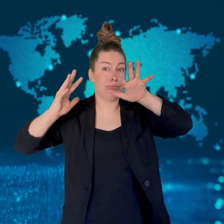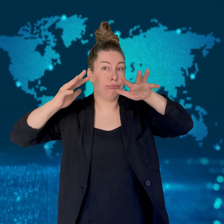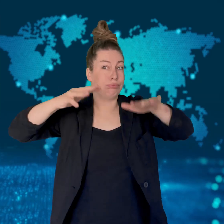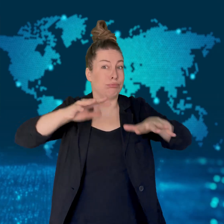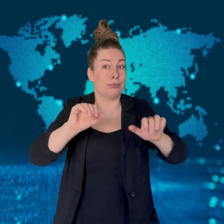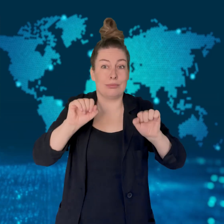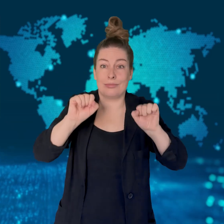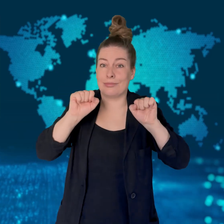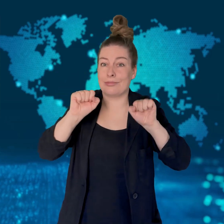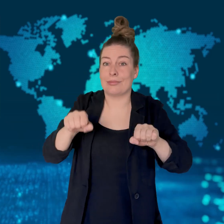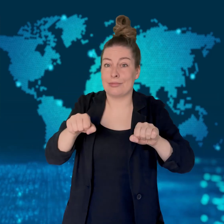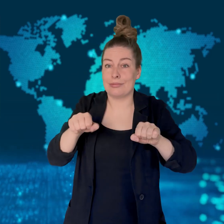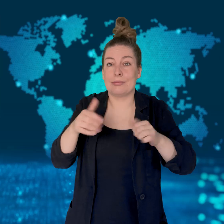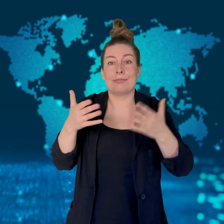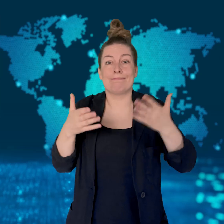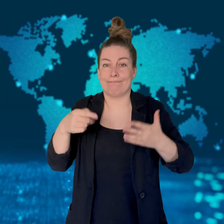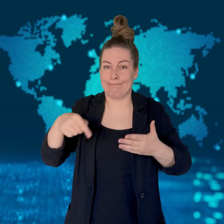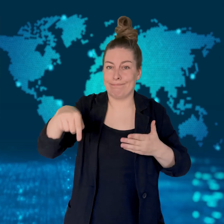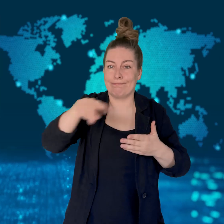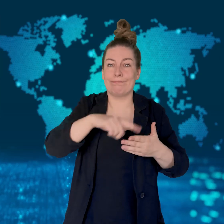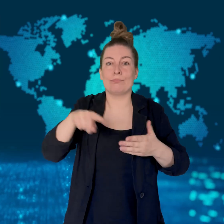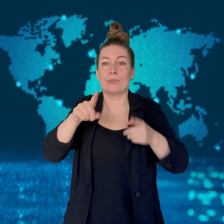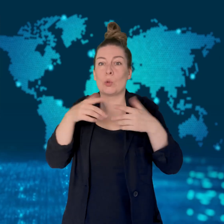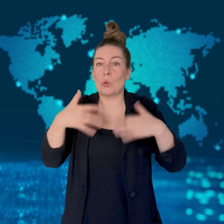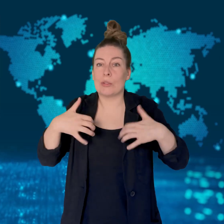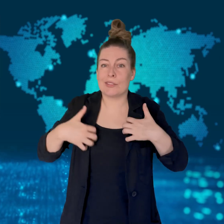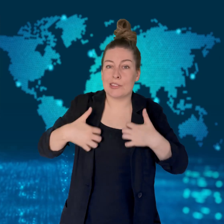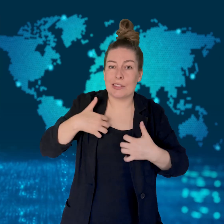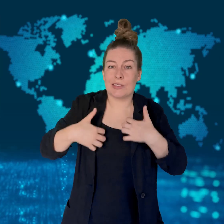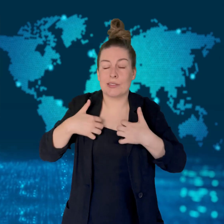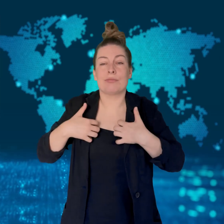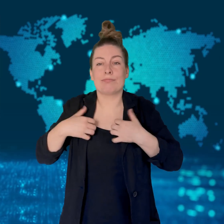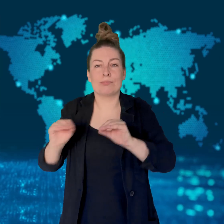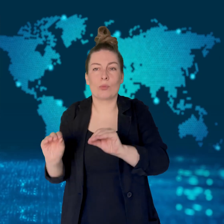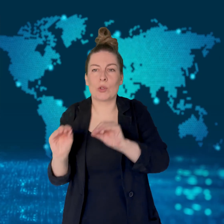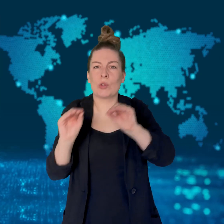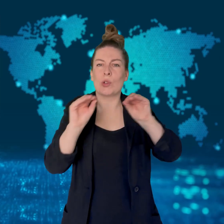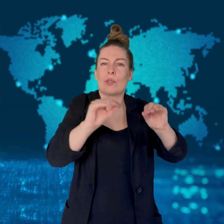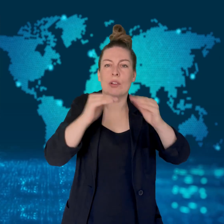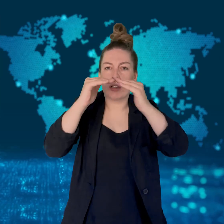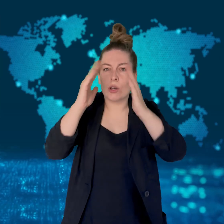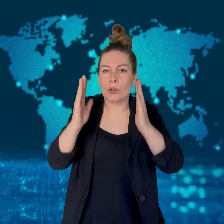In response to the recurring danger, homes will be built